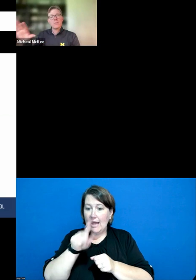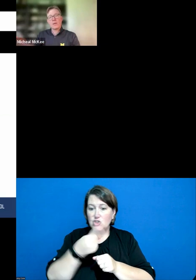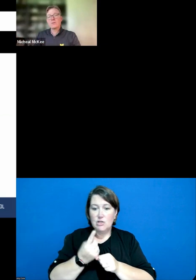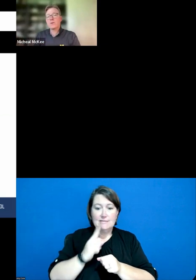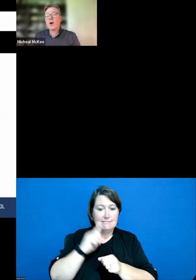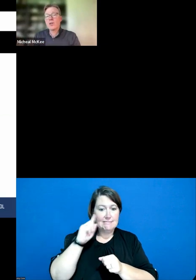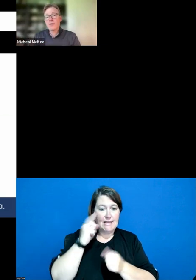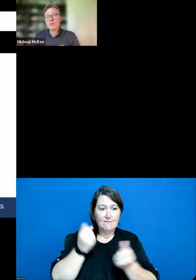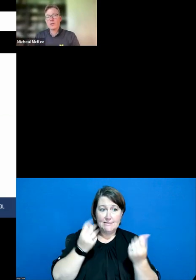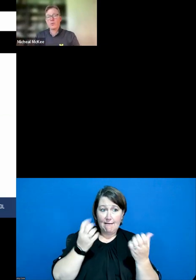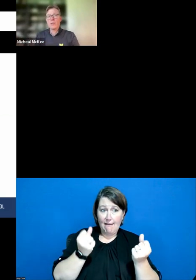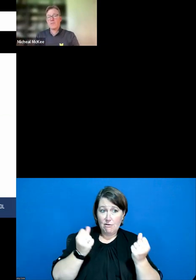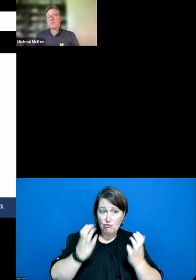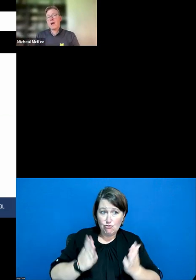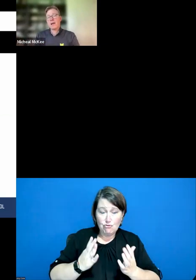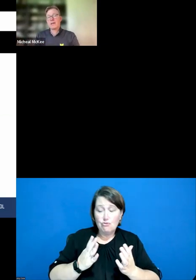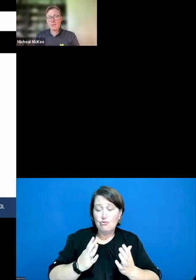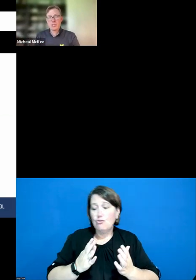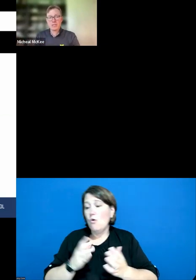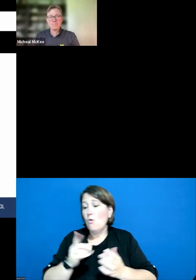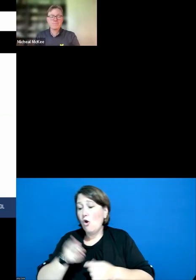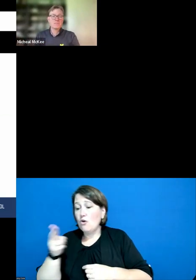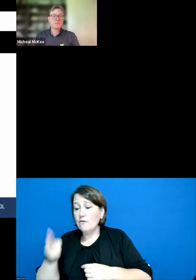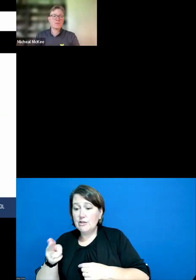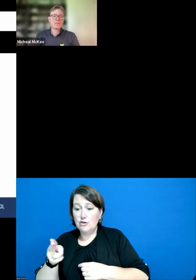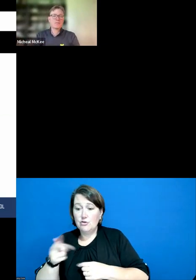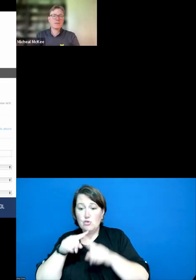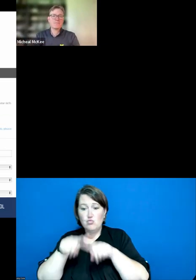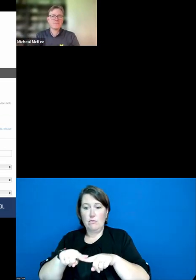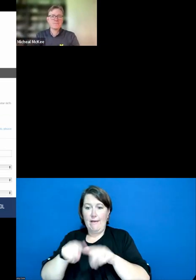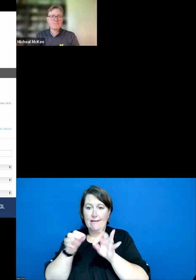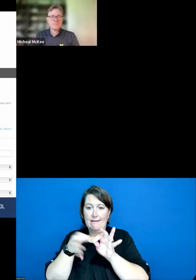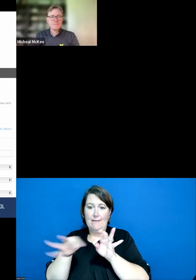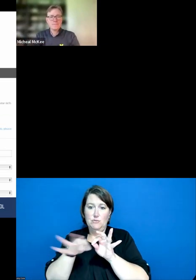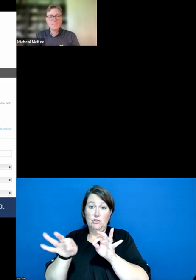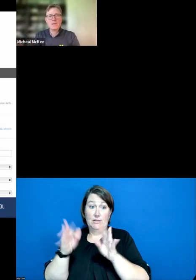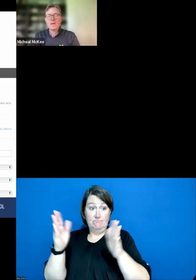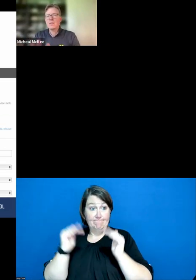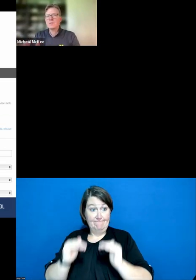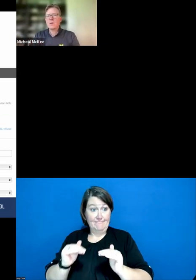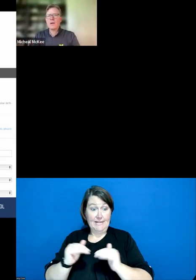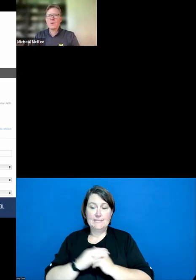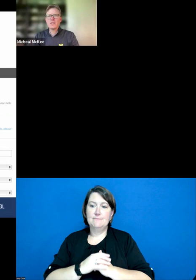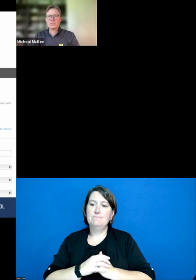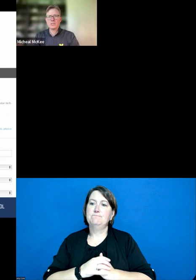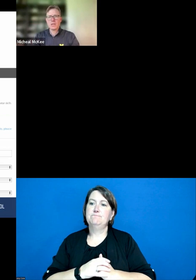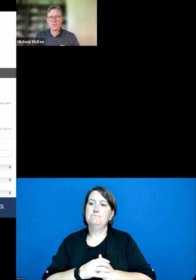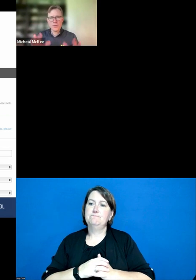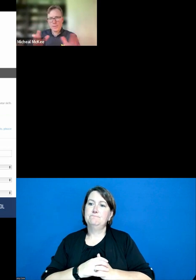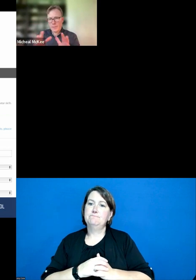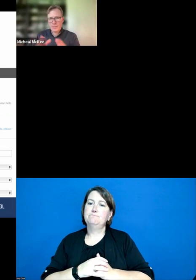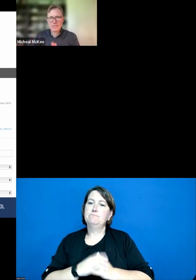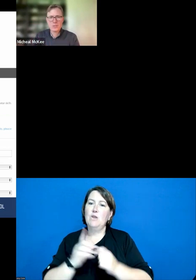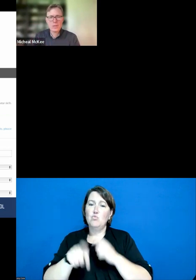but also hard of hearing who may rely on captioning. So let's go to the next one. So I want to just kind of wrap up and make sure